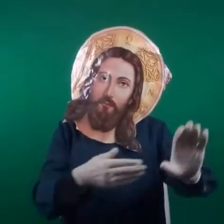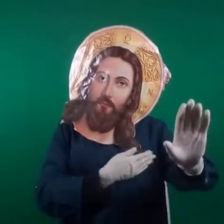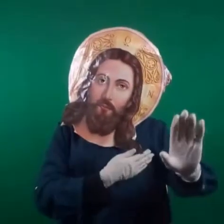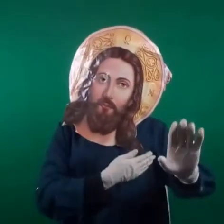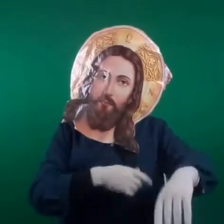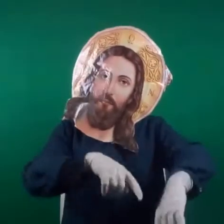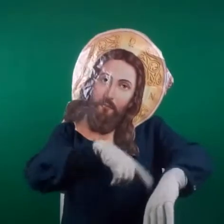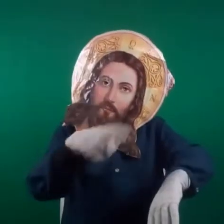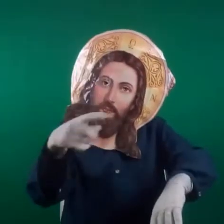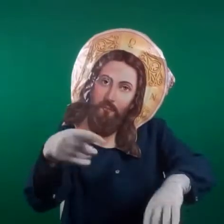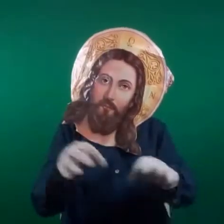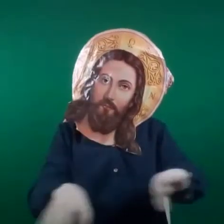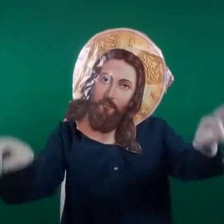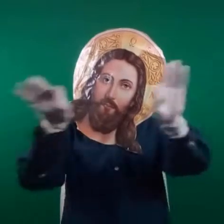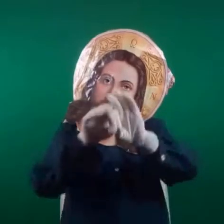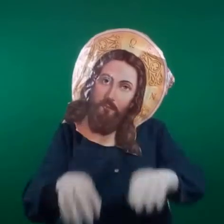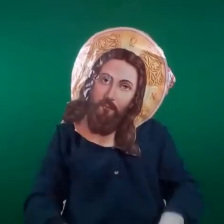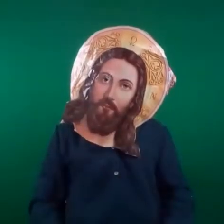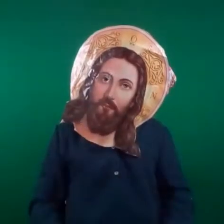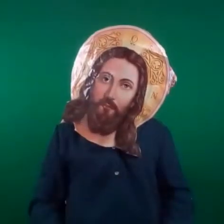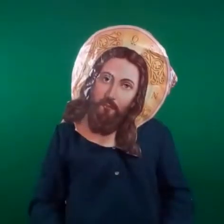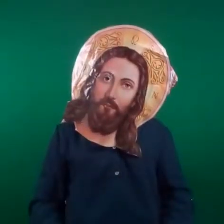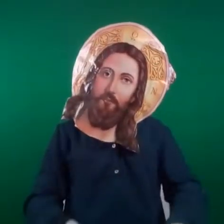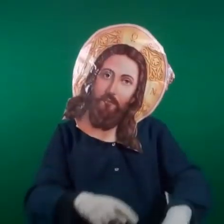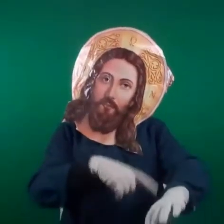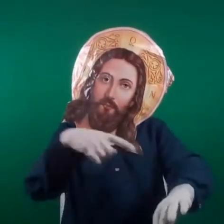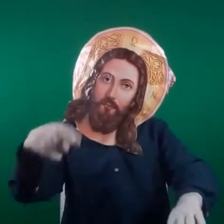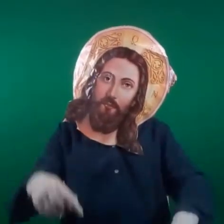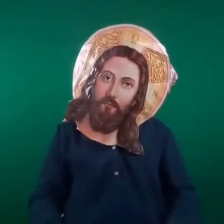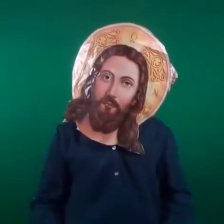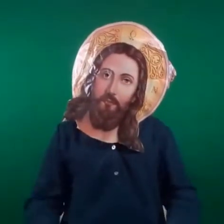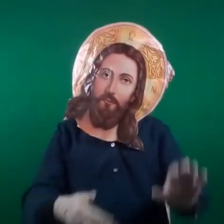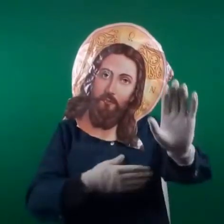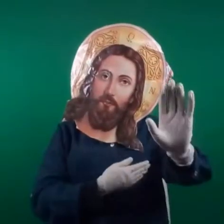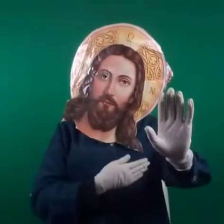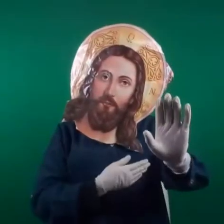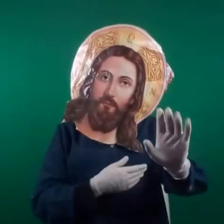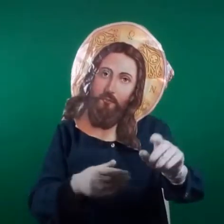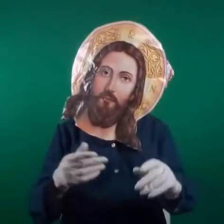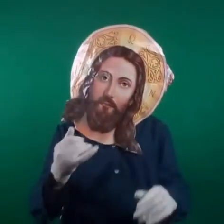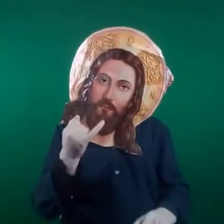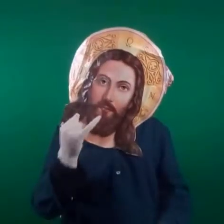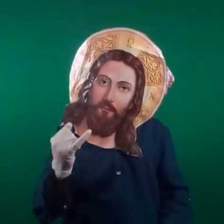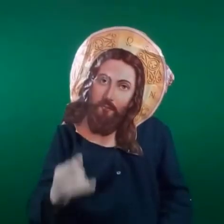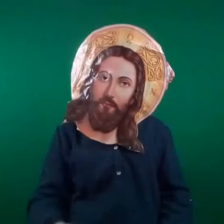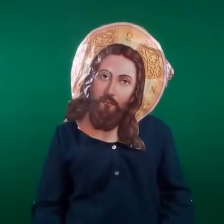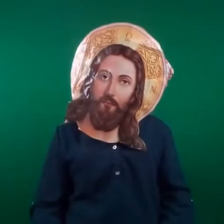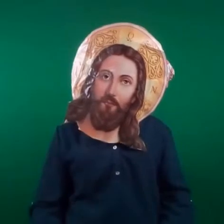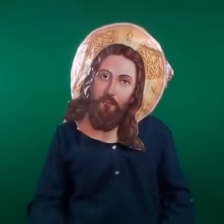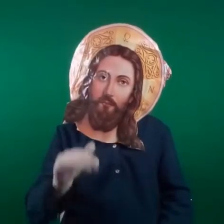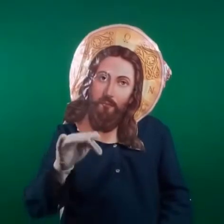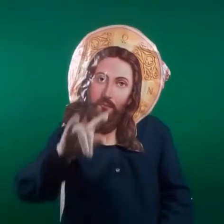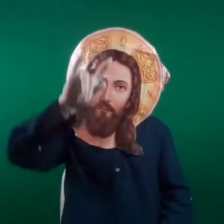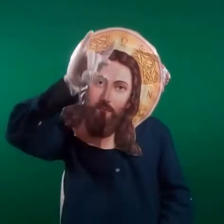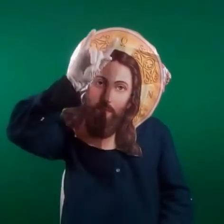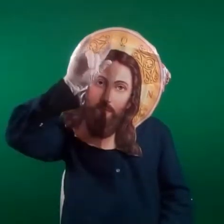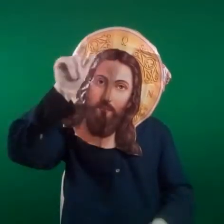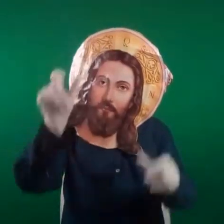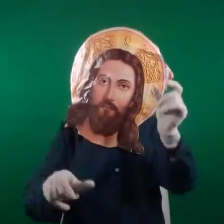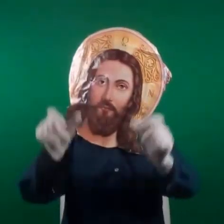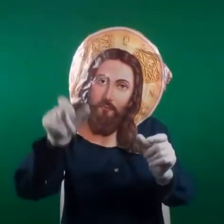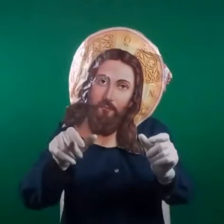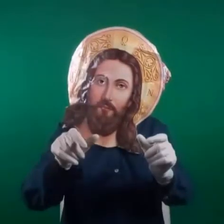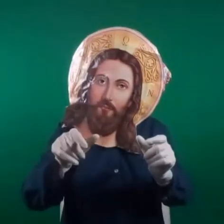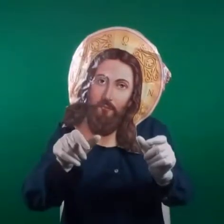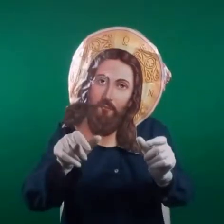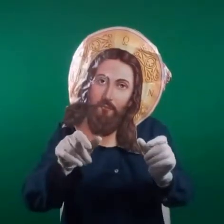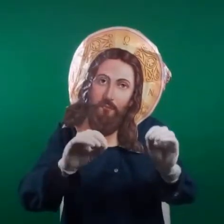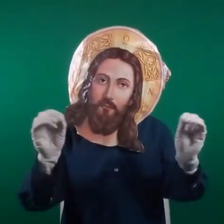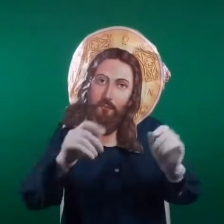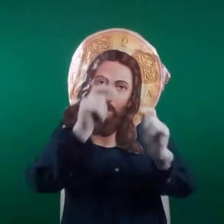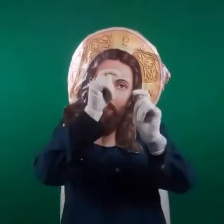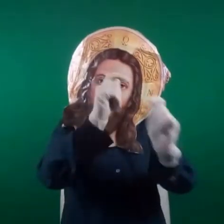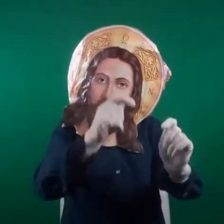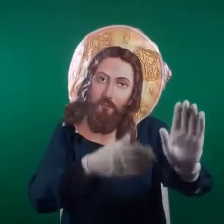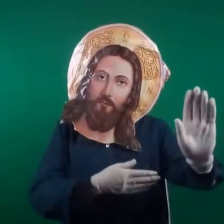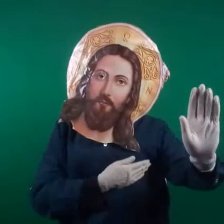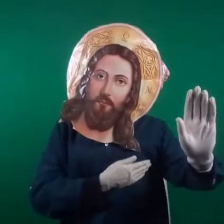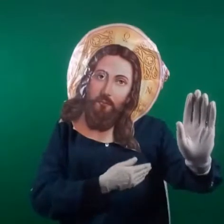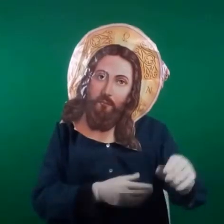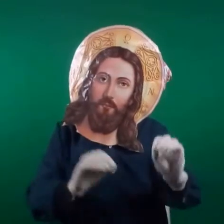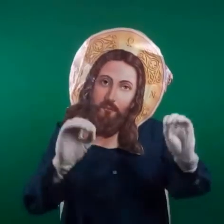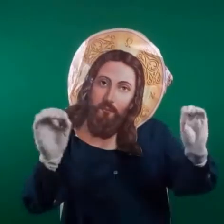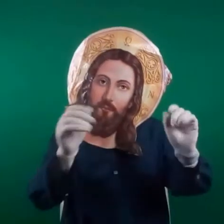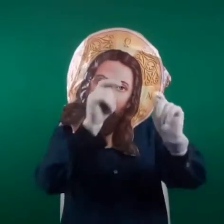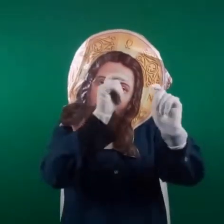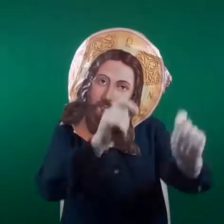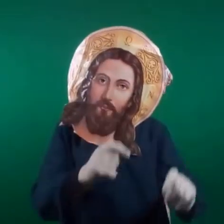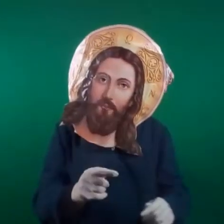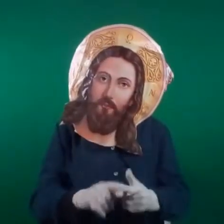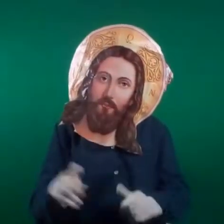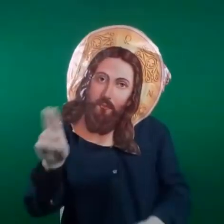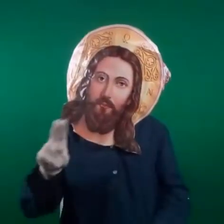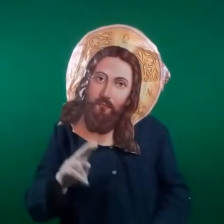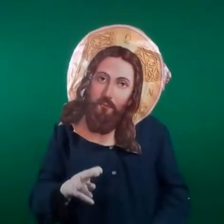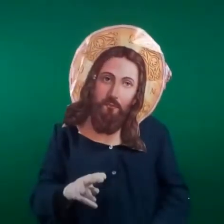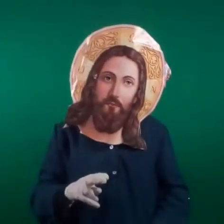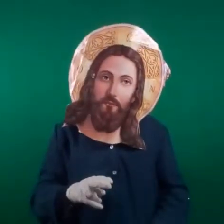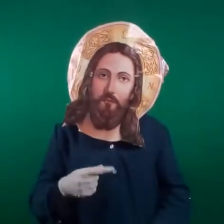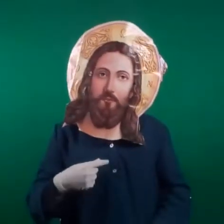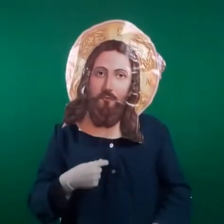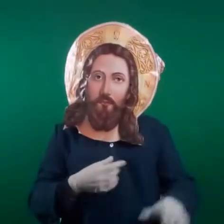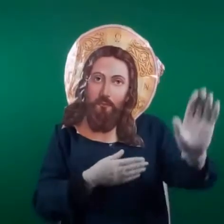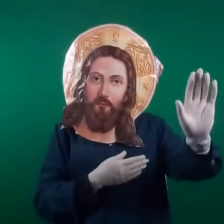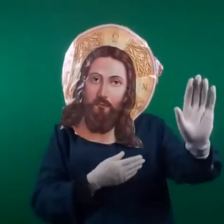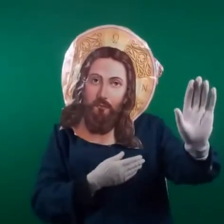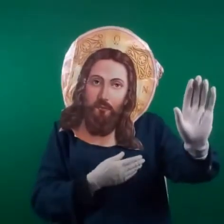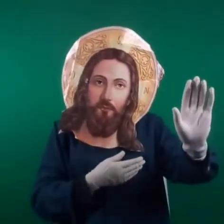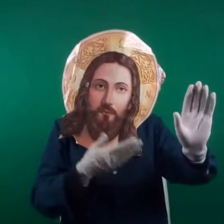The truth is always important, the reality is that evil people have no repect for oaths or vows anyway and use them to fool those who do have moral value.